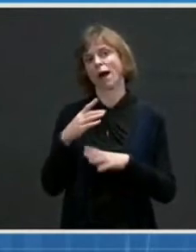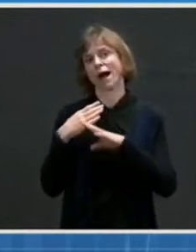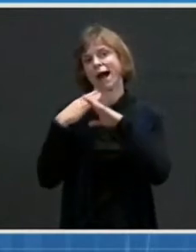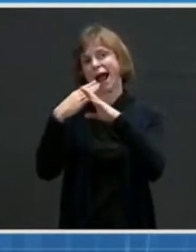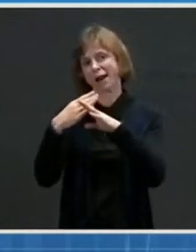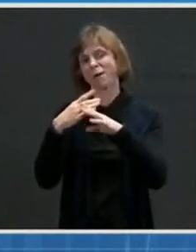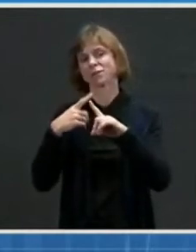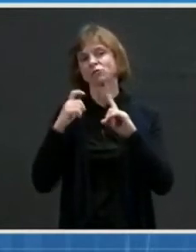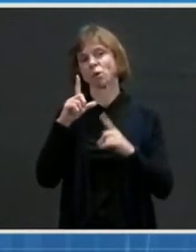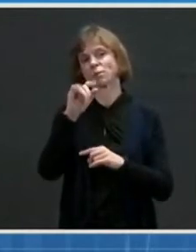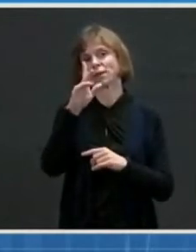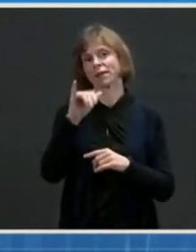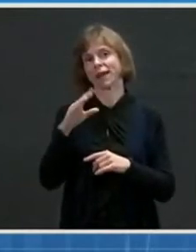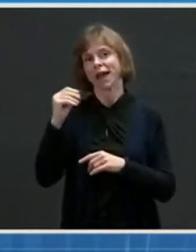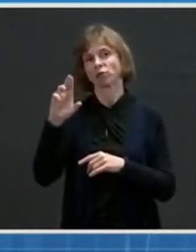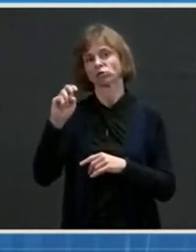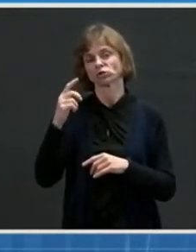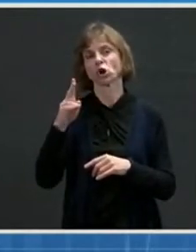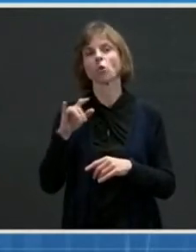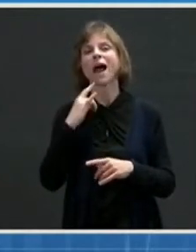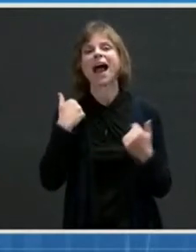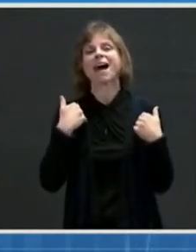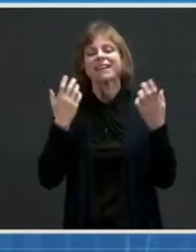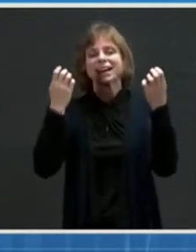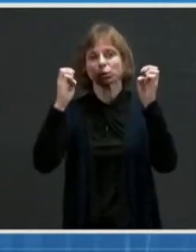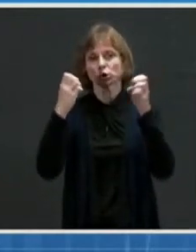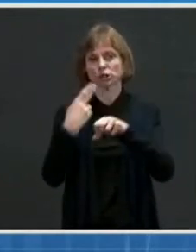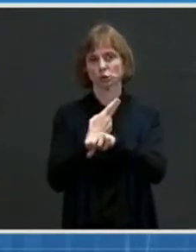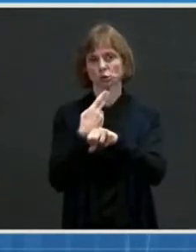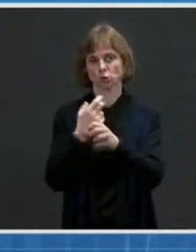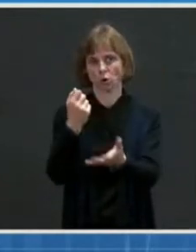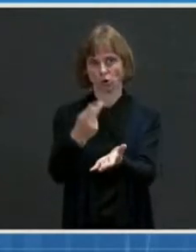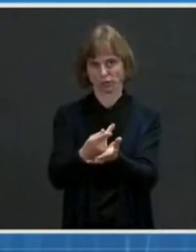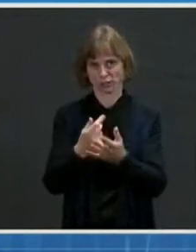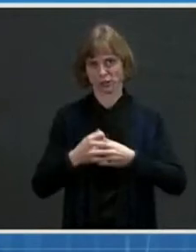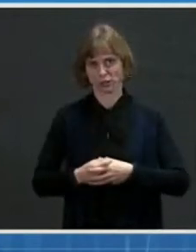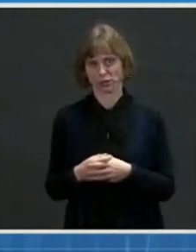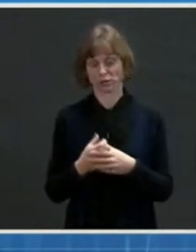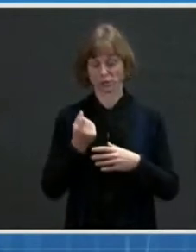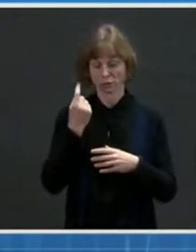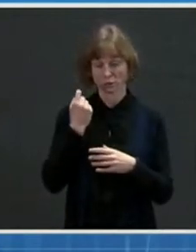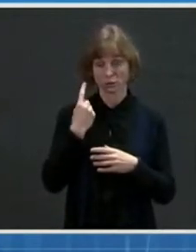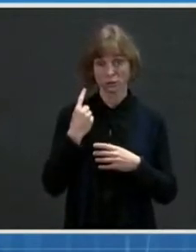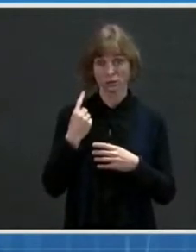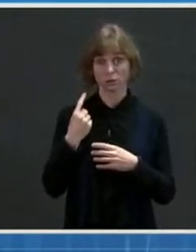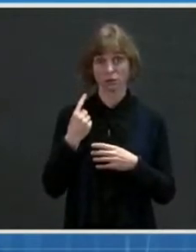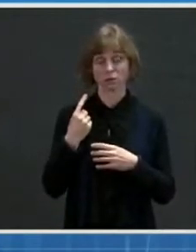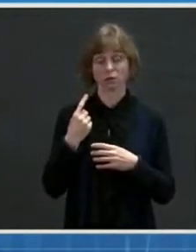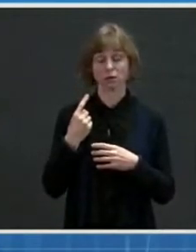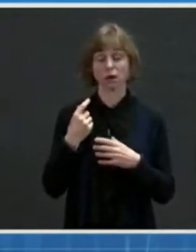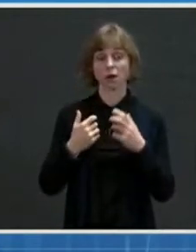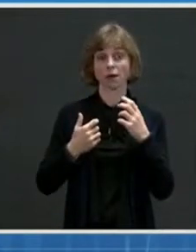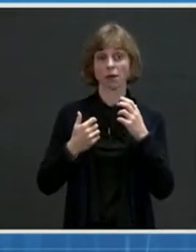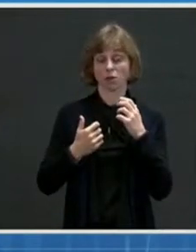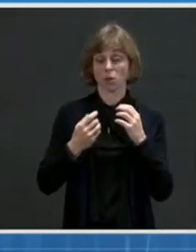INTERVENTION, ANTIBODIES, BOTH